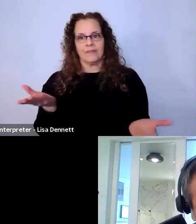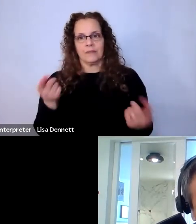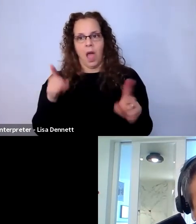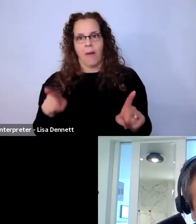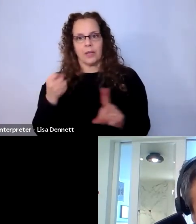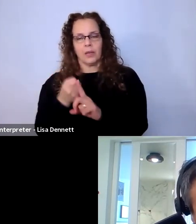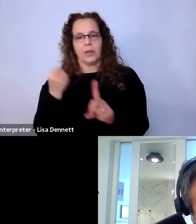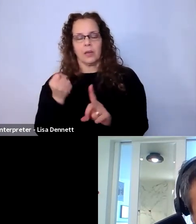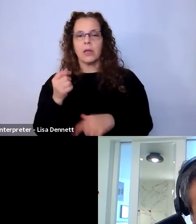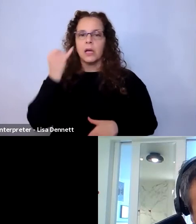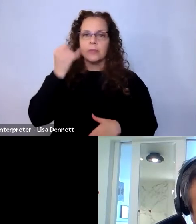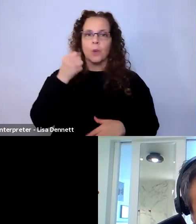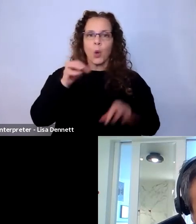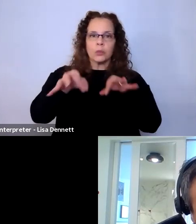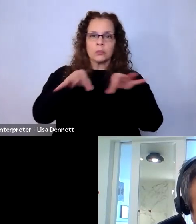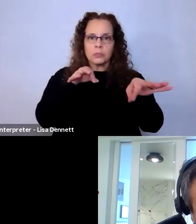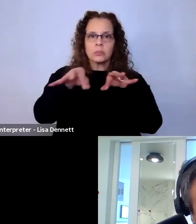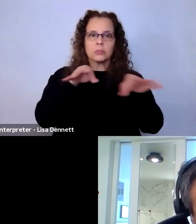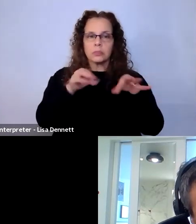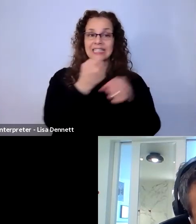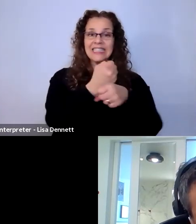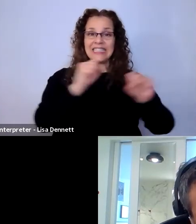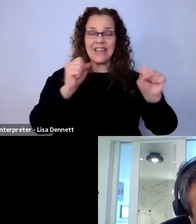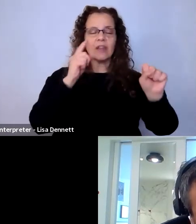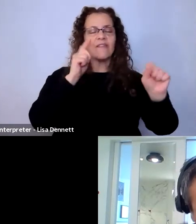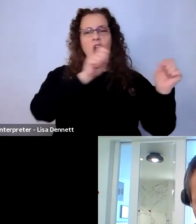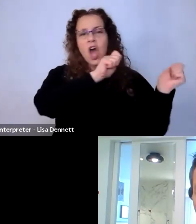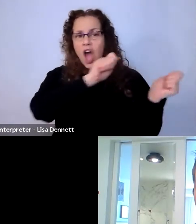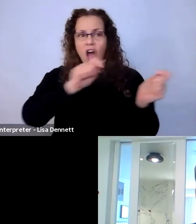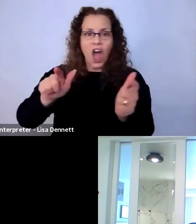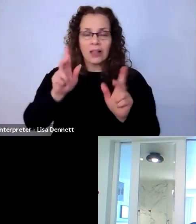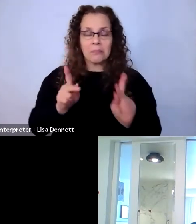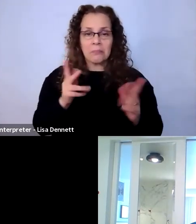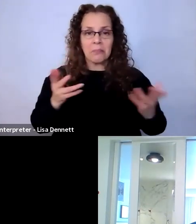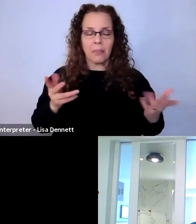that impact the safety of everyone, then you need to make it accessible, because